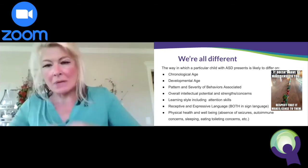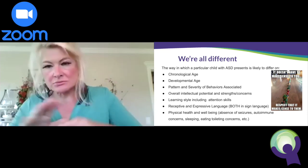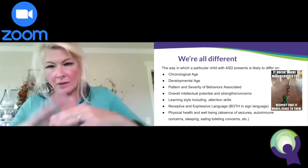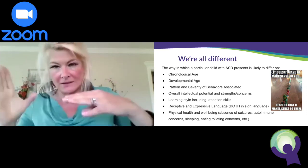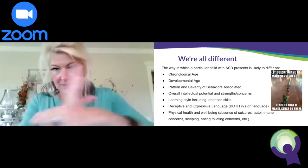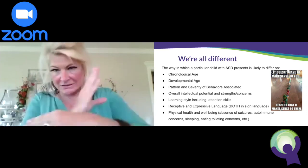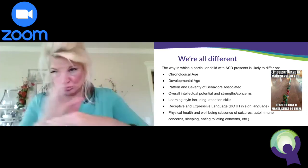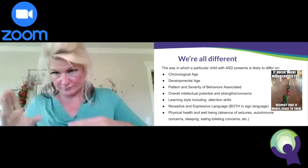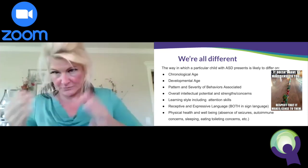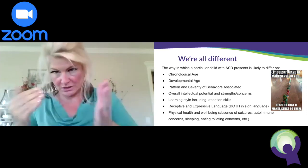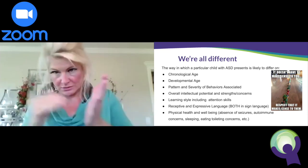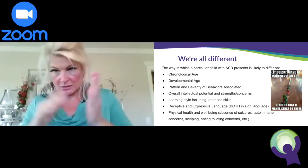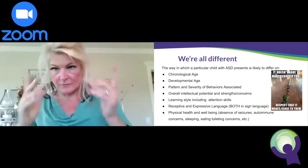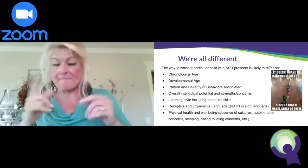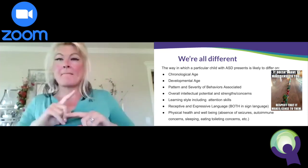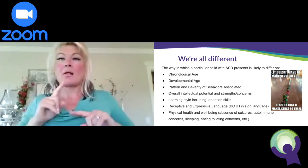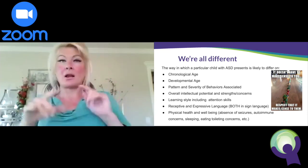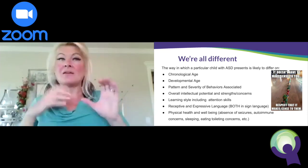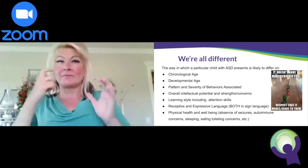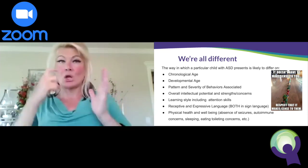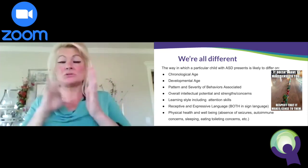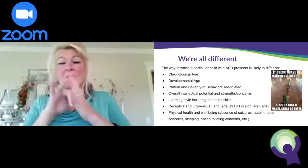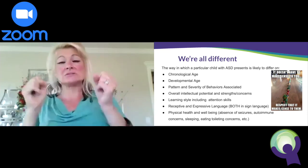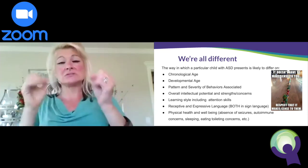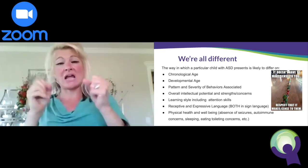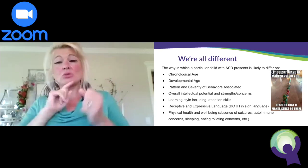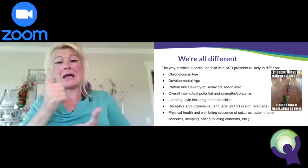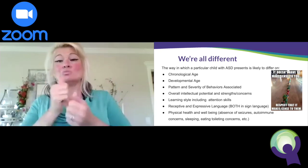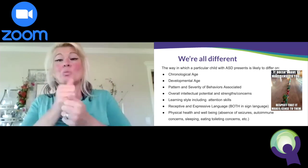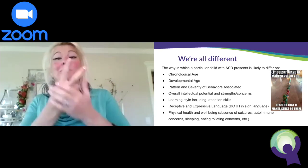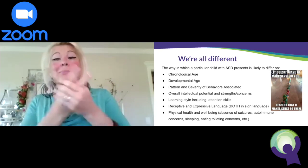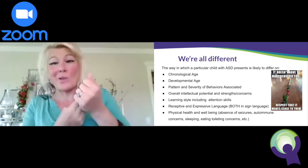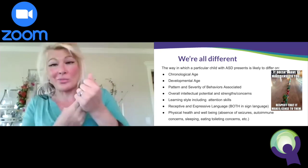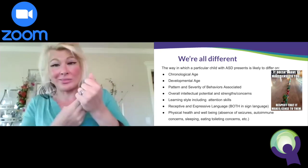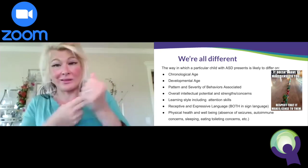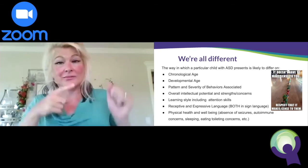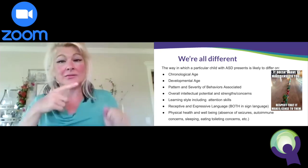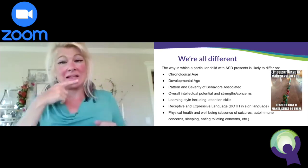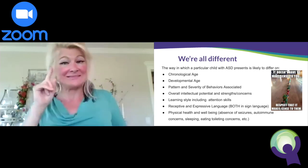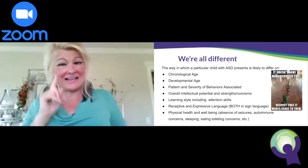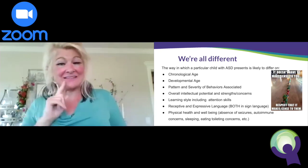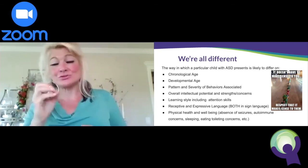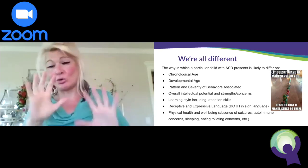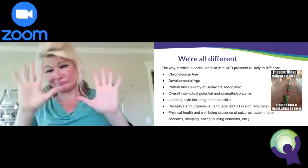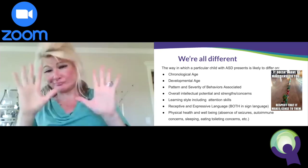as compared to a hearing child may not be as followed as closely. And so even thinking about someone who's duly